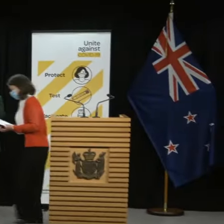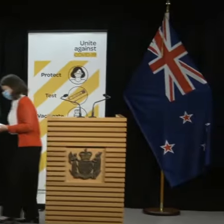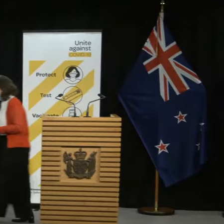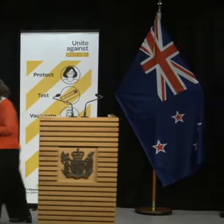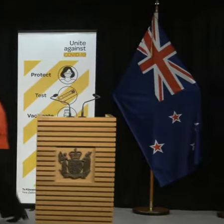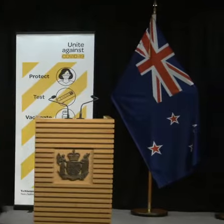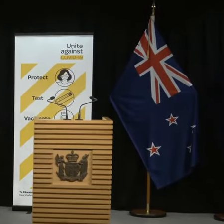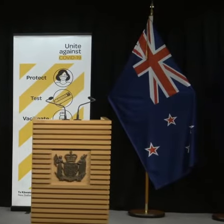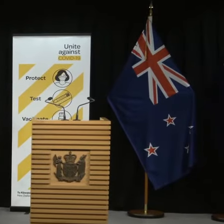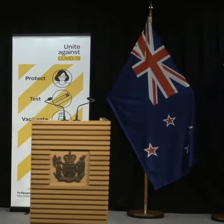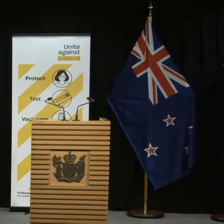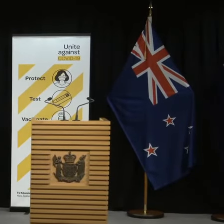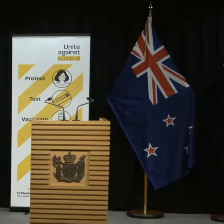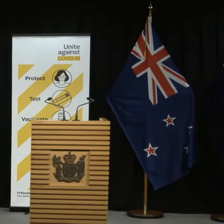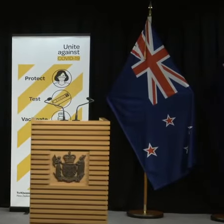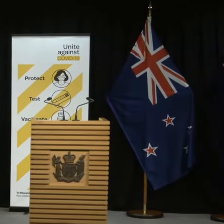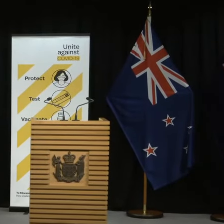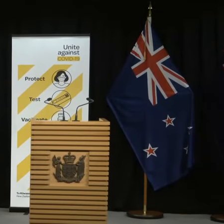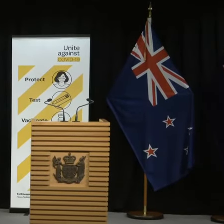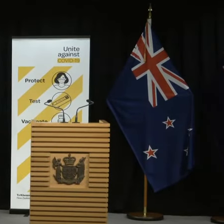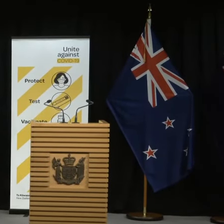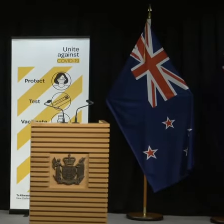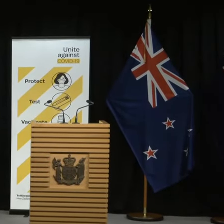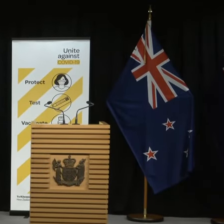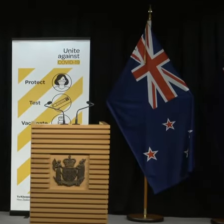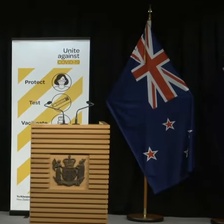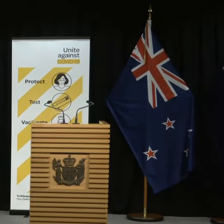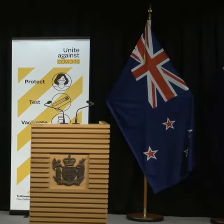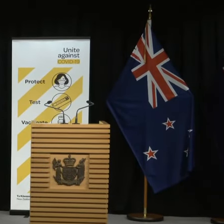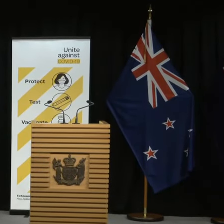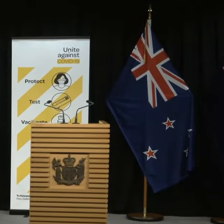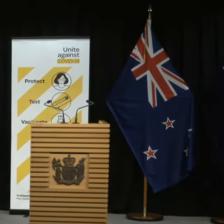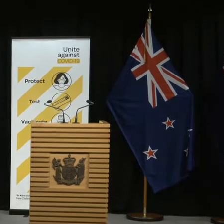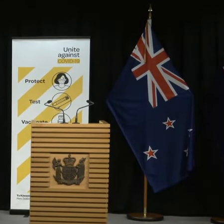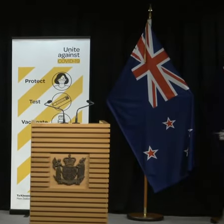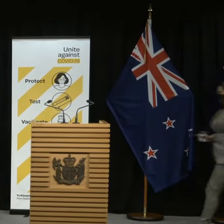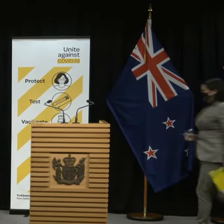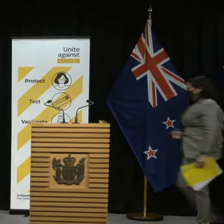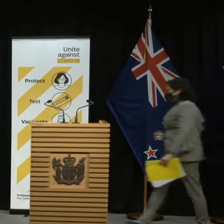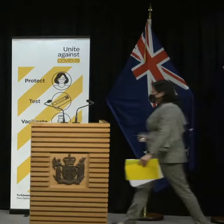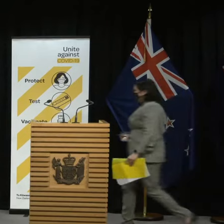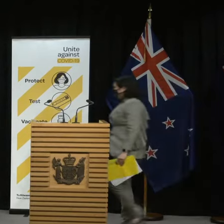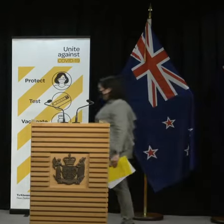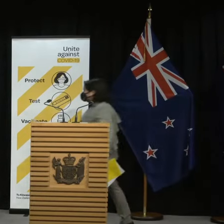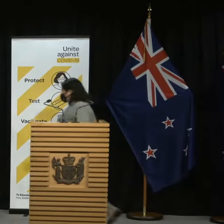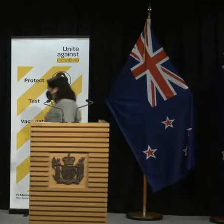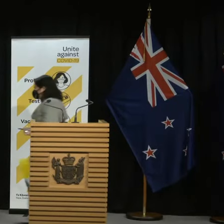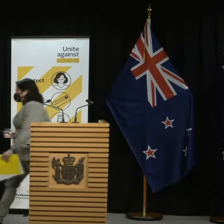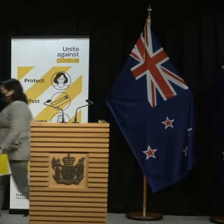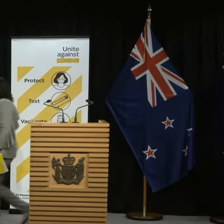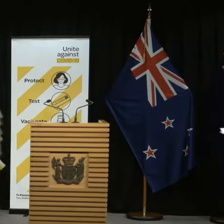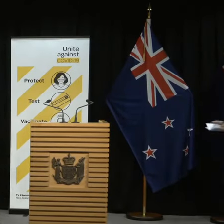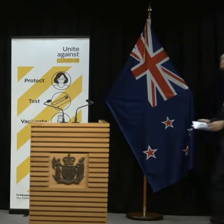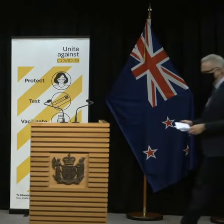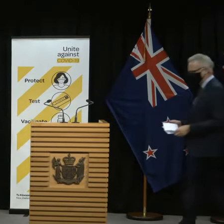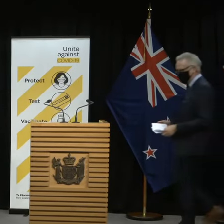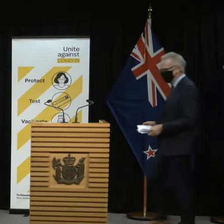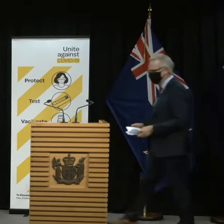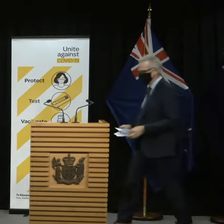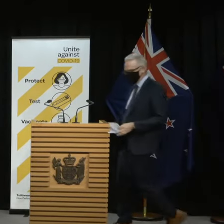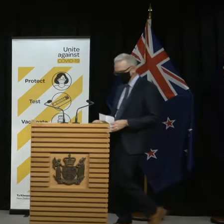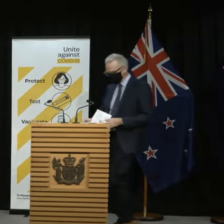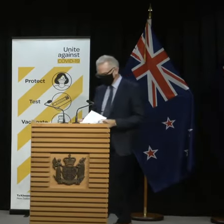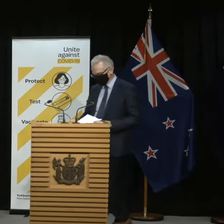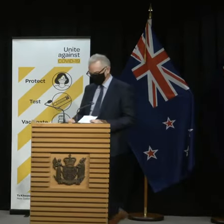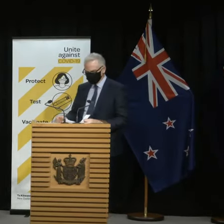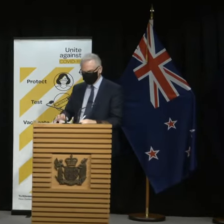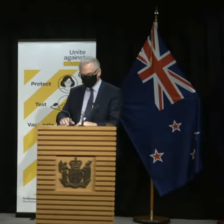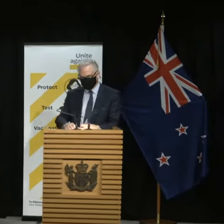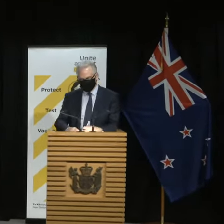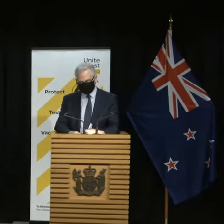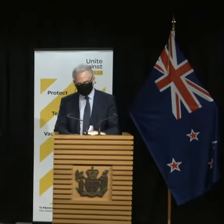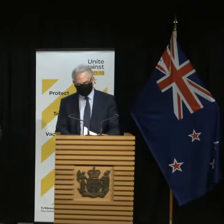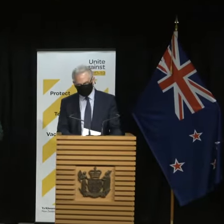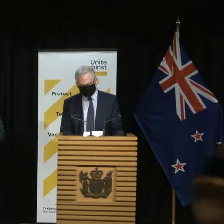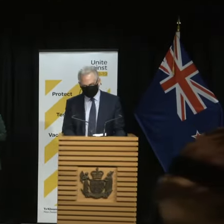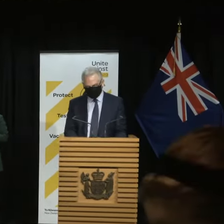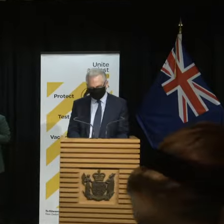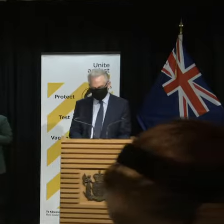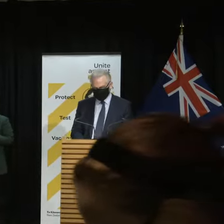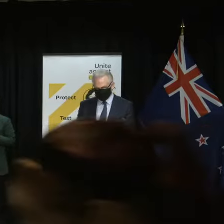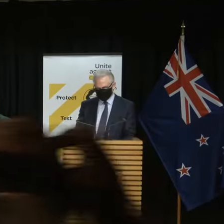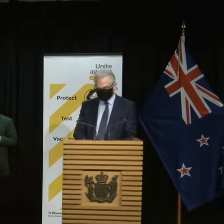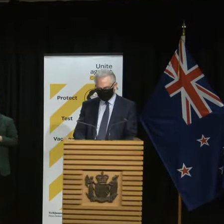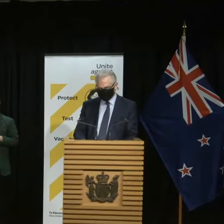going to give you an update and